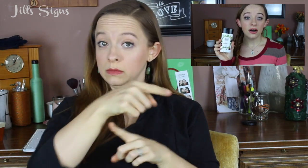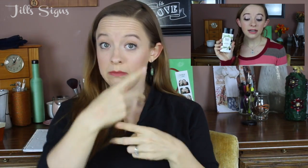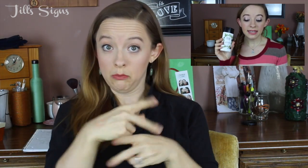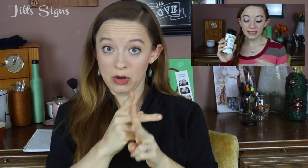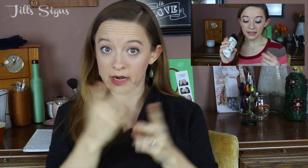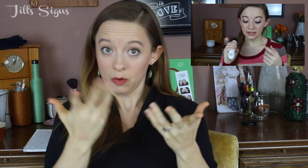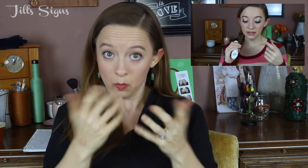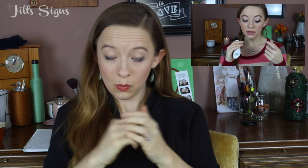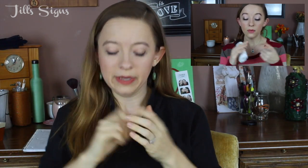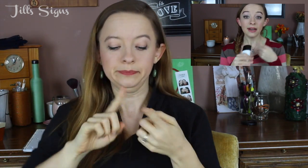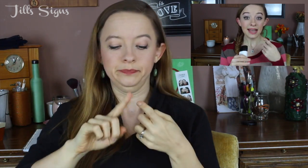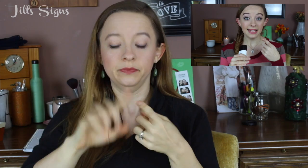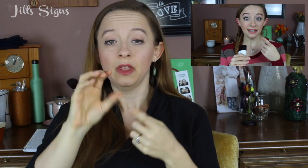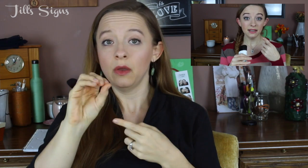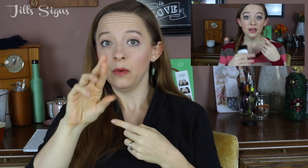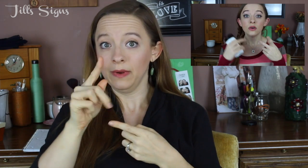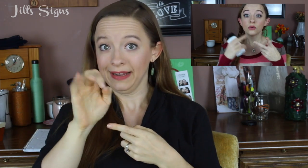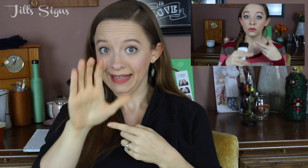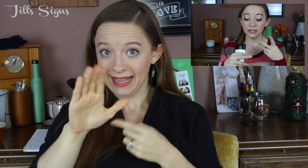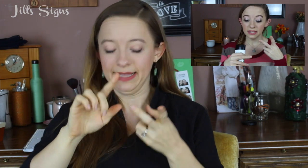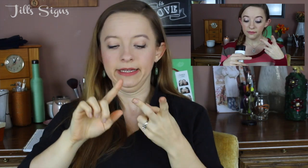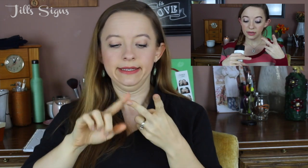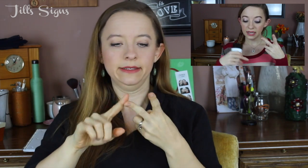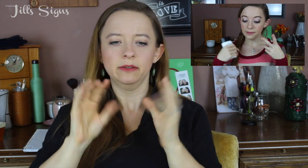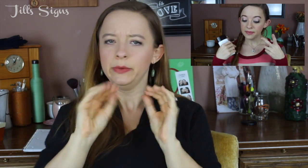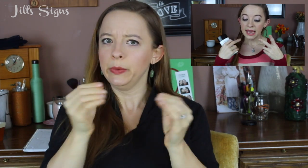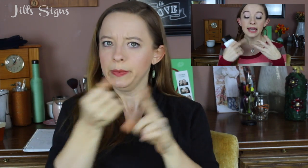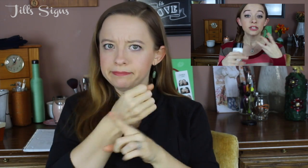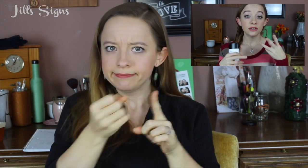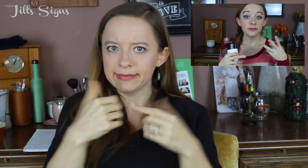are it is organic, cruelty free, and it's